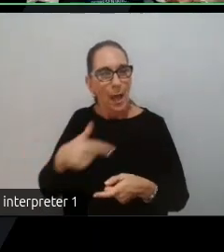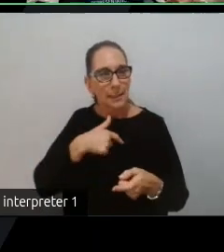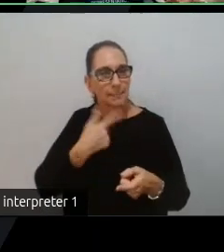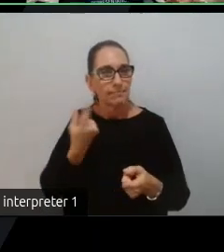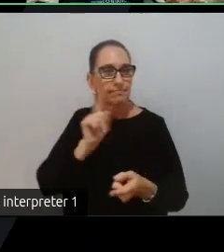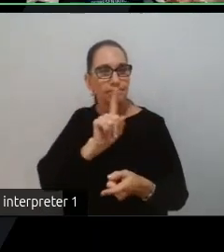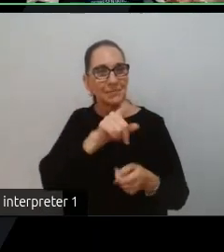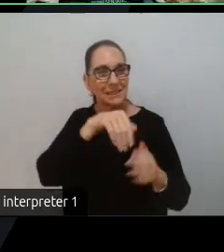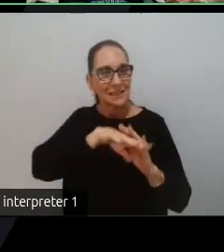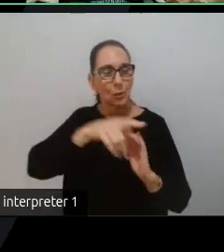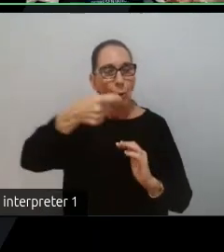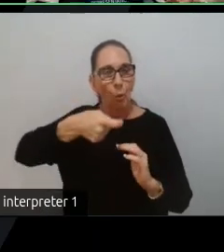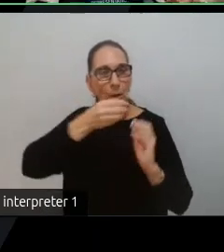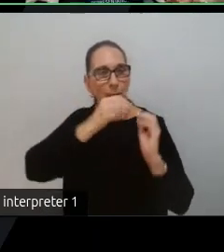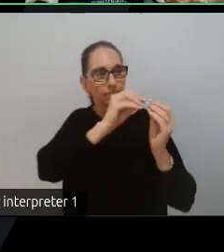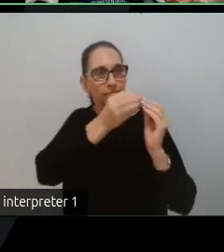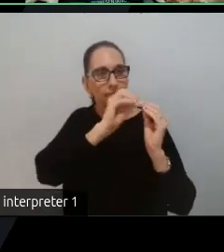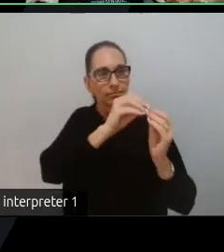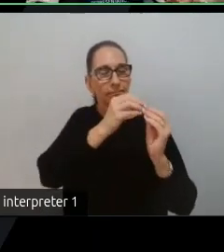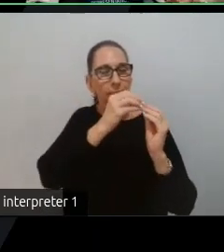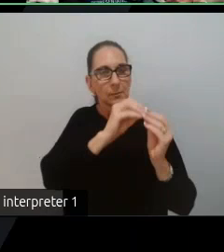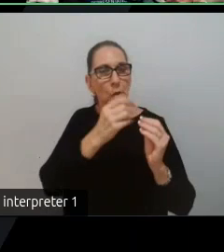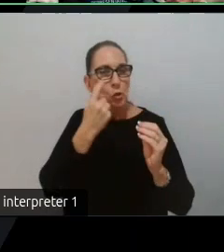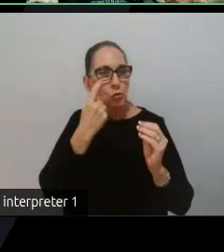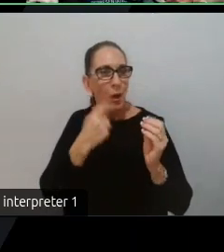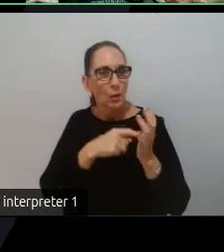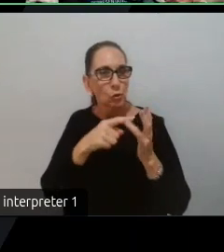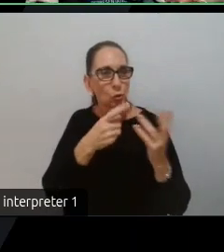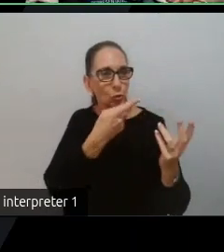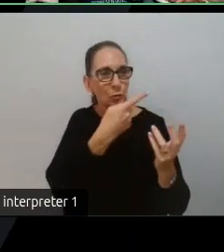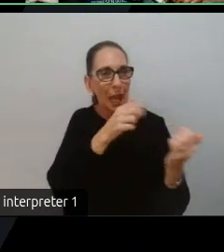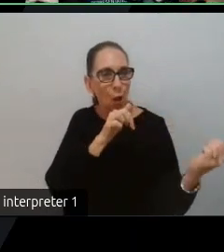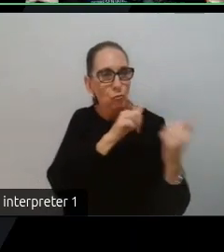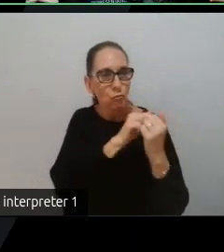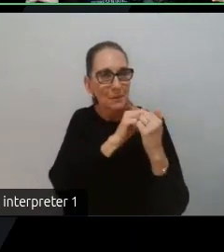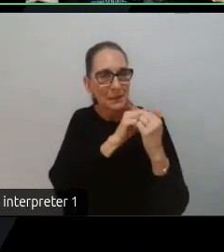or their lawyer to see whether or not there can be some agreement reached or to work out whether